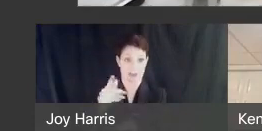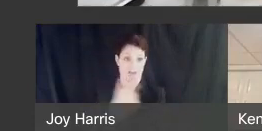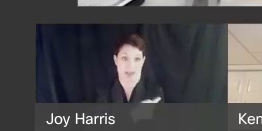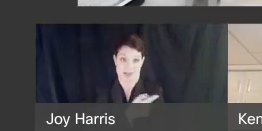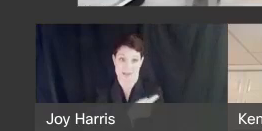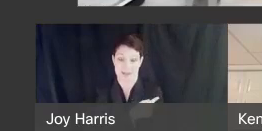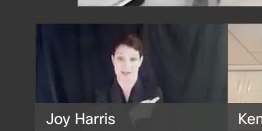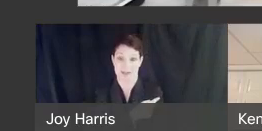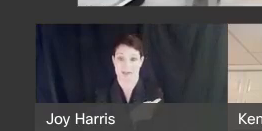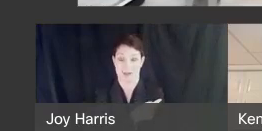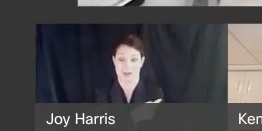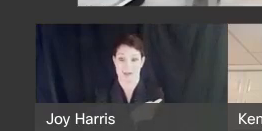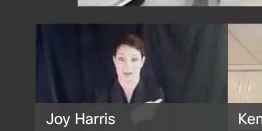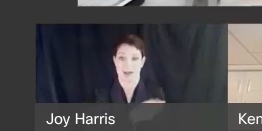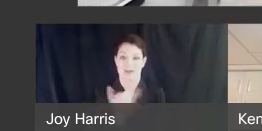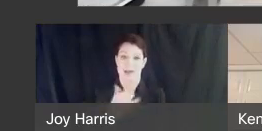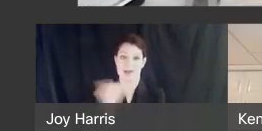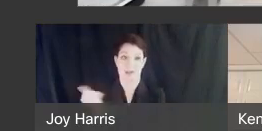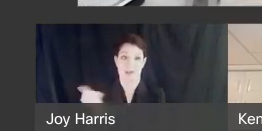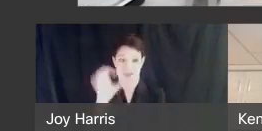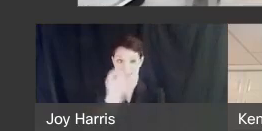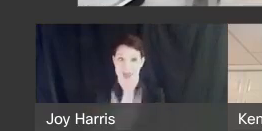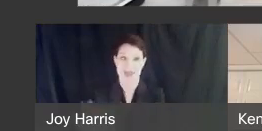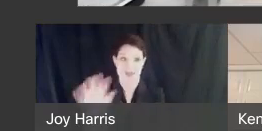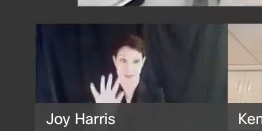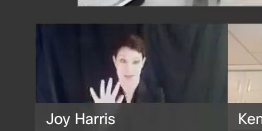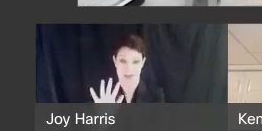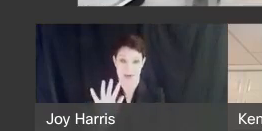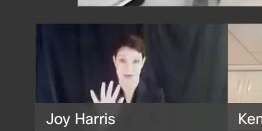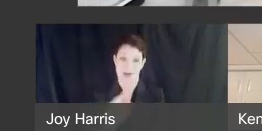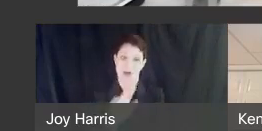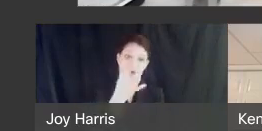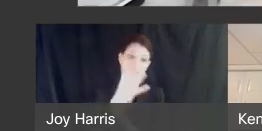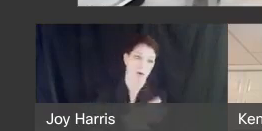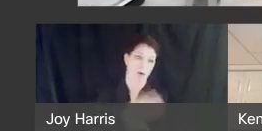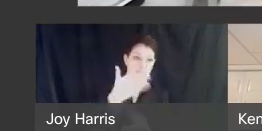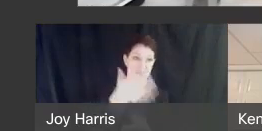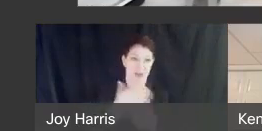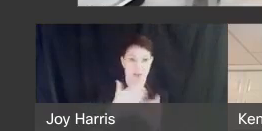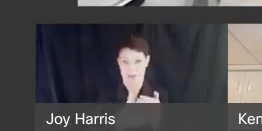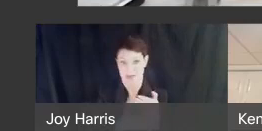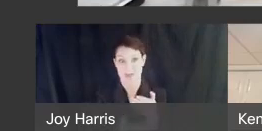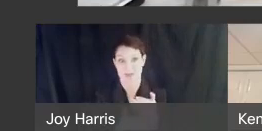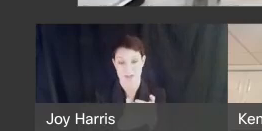that is our best estimate, somewhere in the four to five month range, of how long it will take us